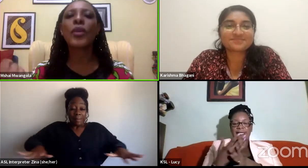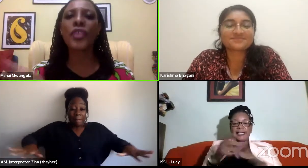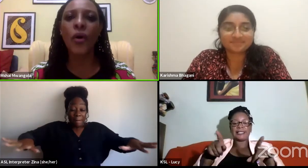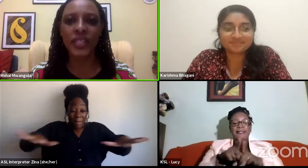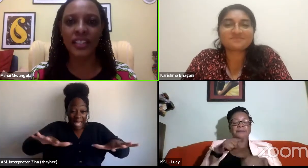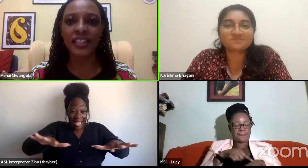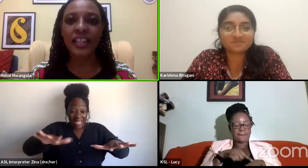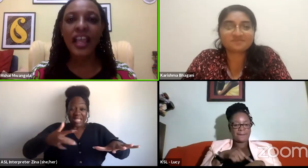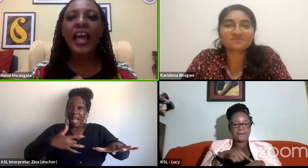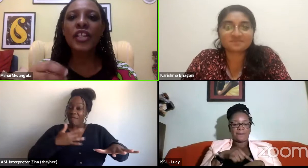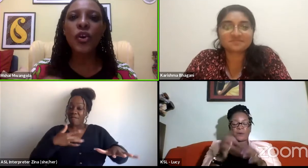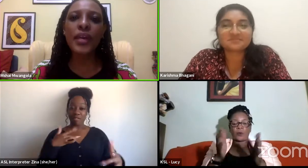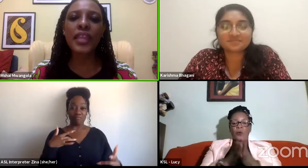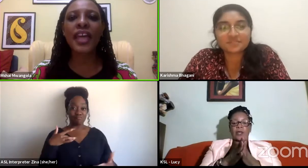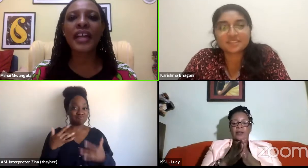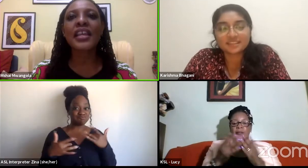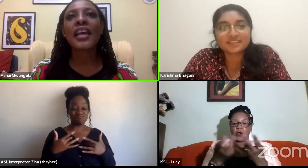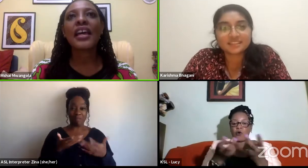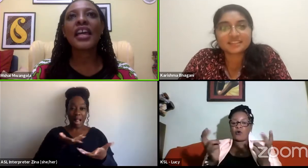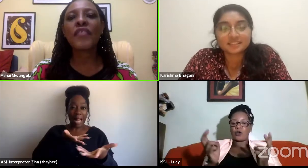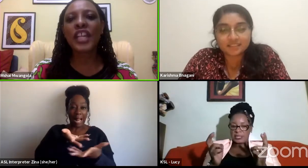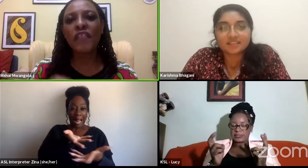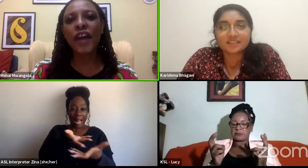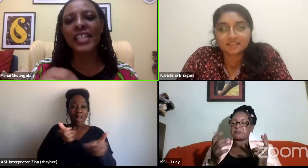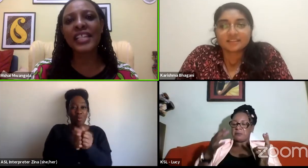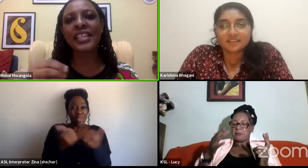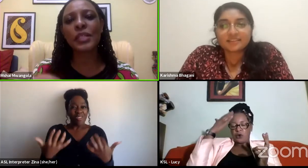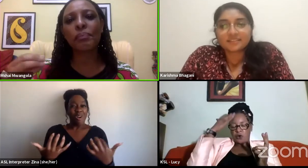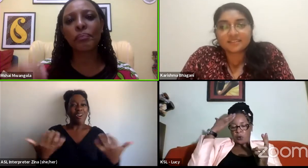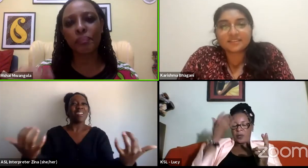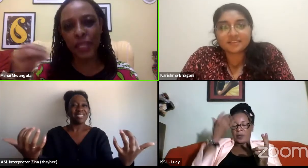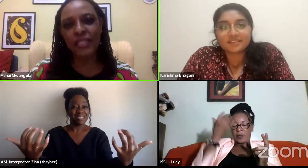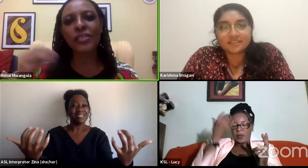with the audience, and knowing that even if I did this piece